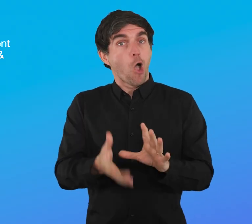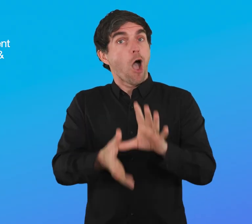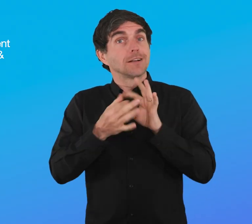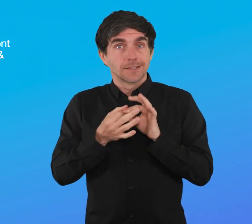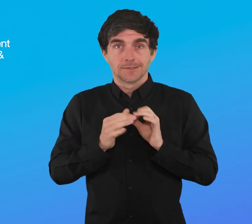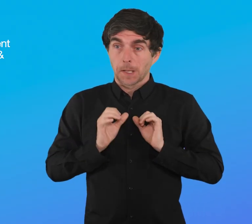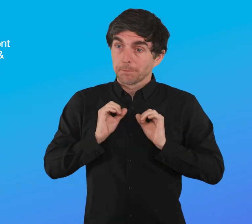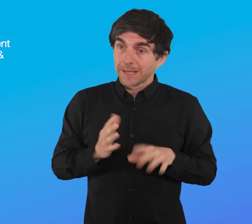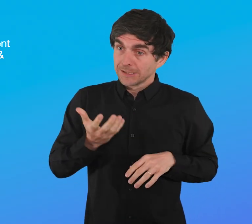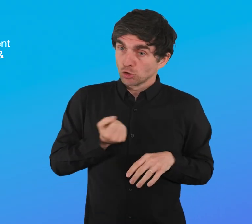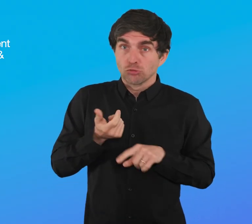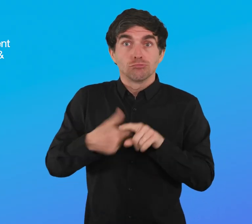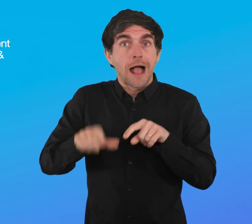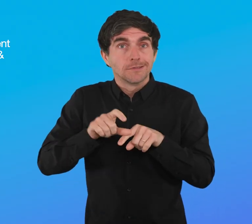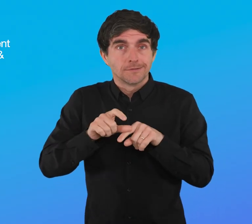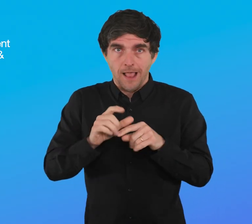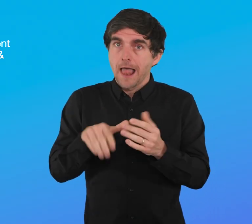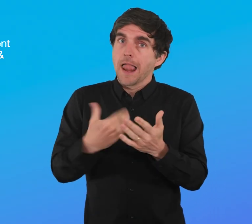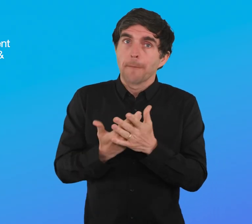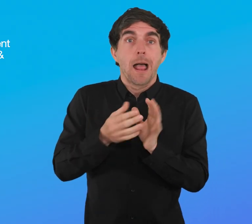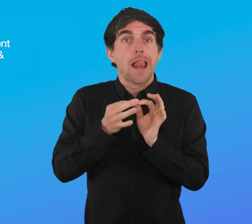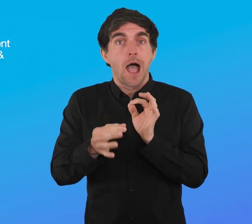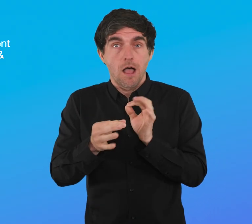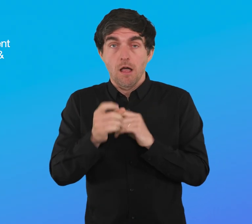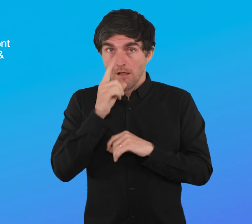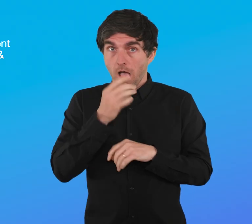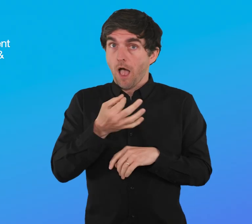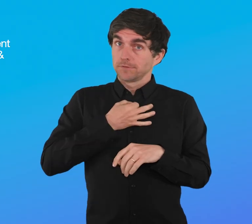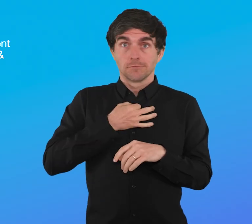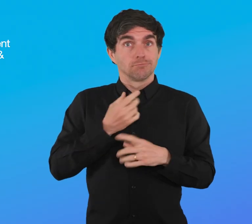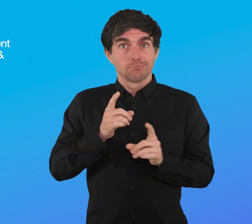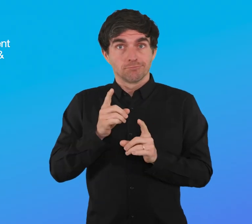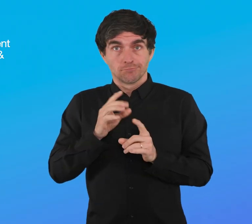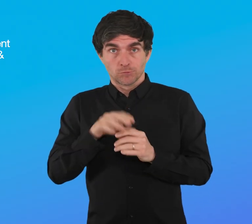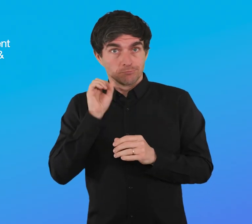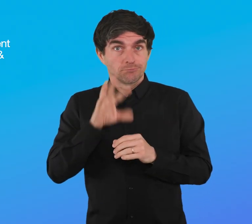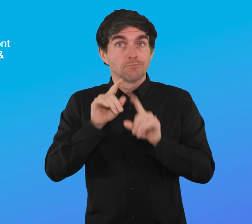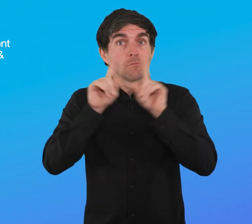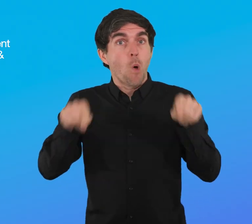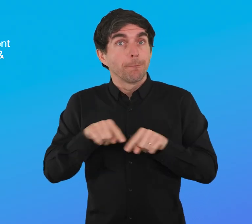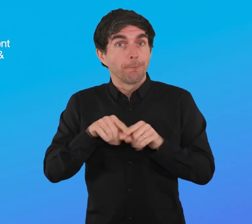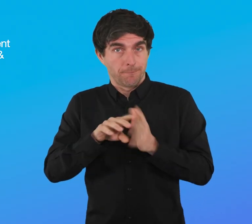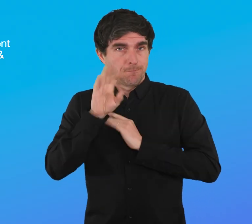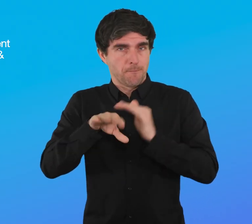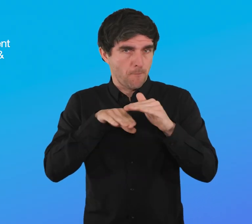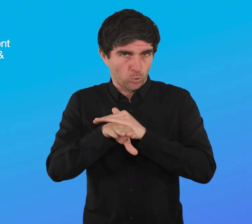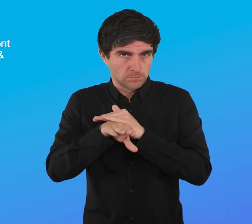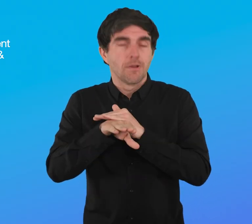Contact the Pension Credit claim line, and ask them to post the form to you.